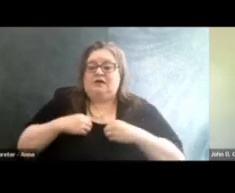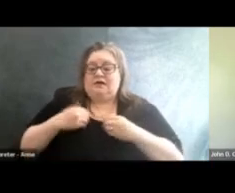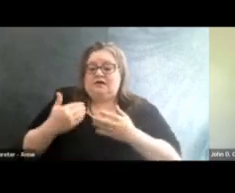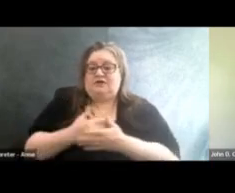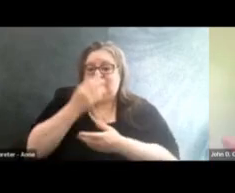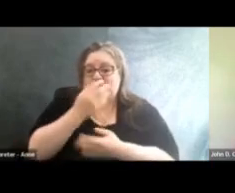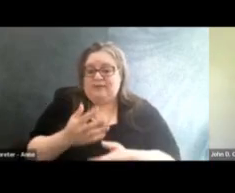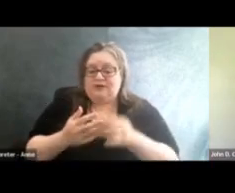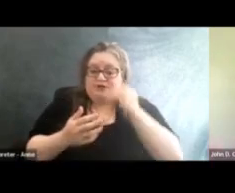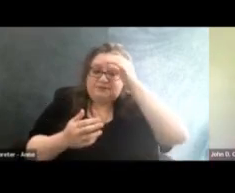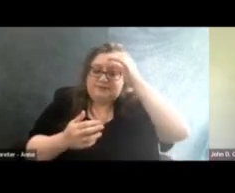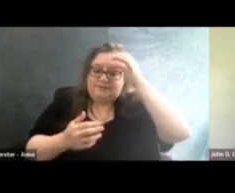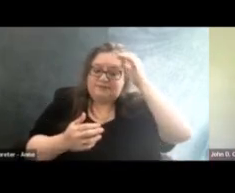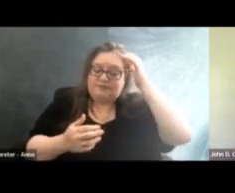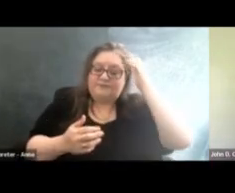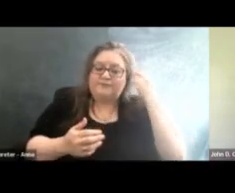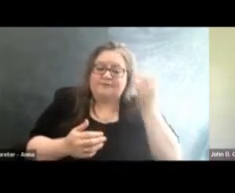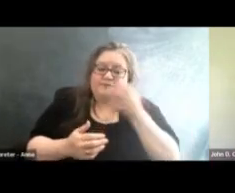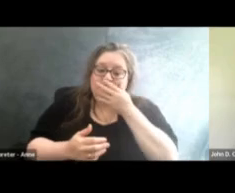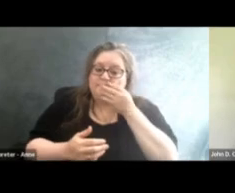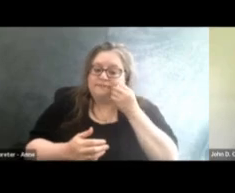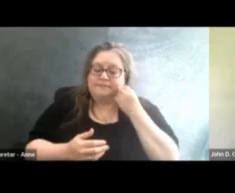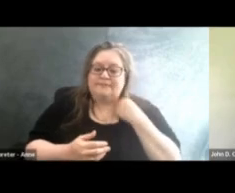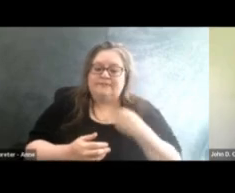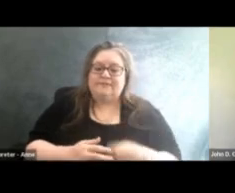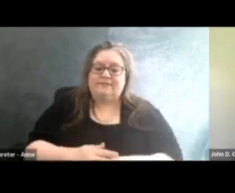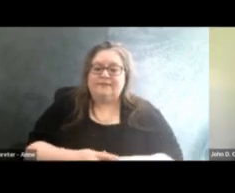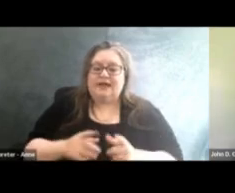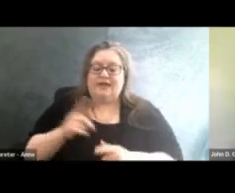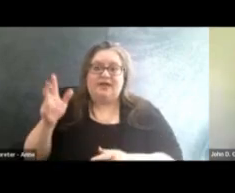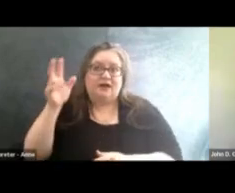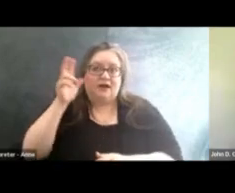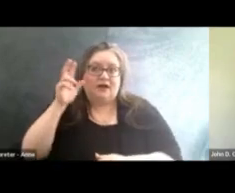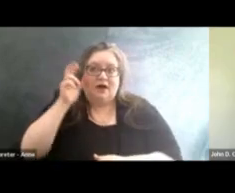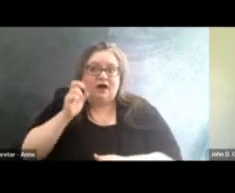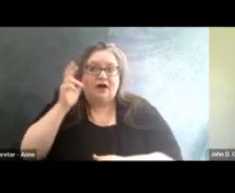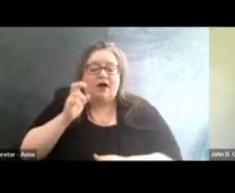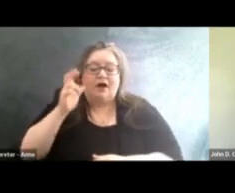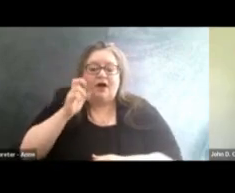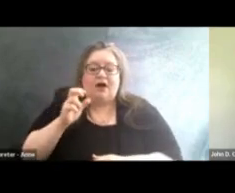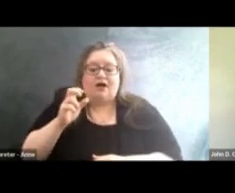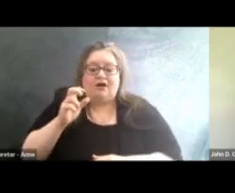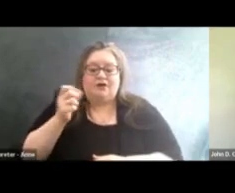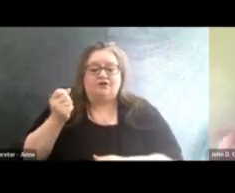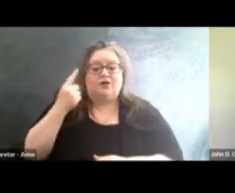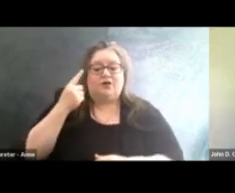and then auditory retention or new learning when It's through things spoken and this, you